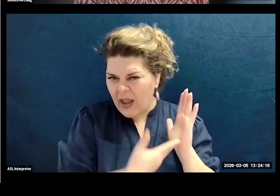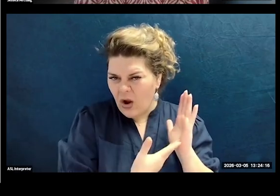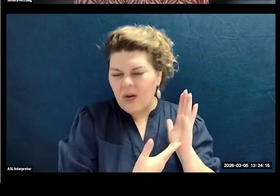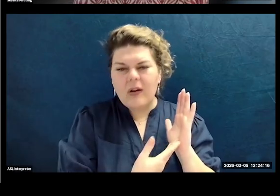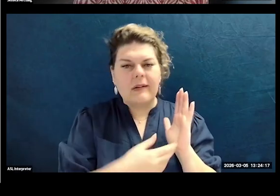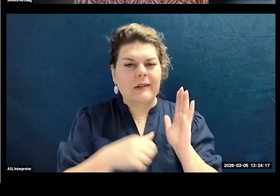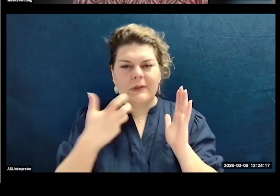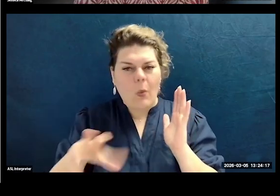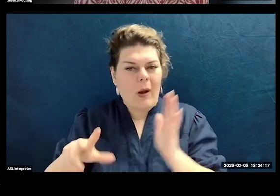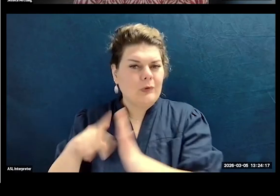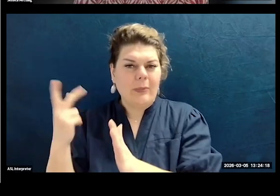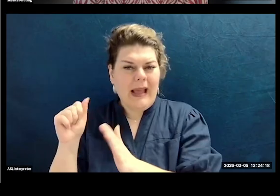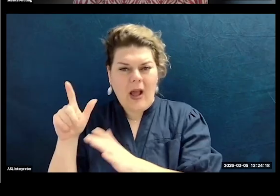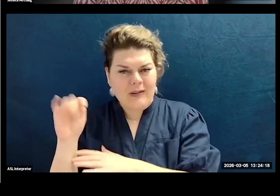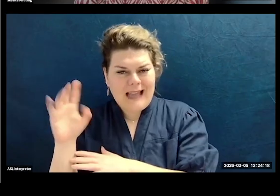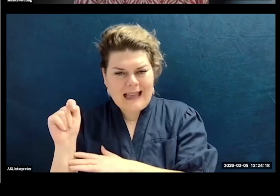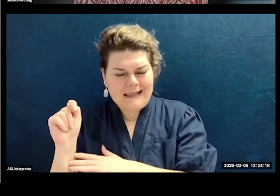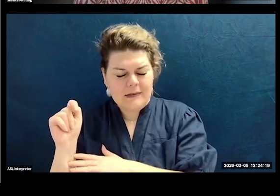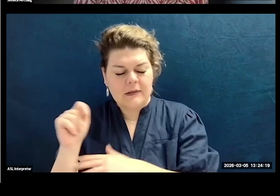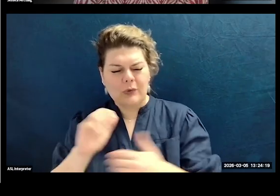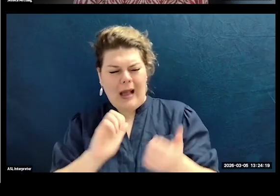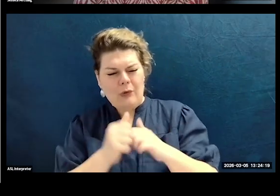how can you update that to make it more accessible